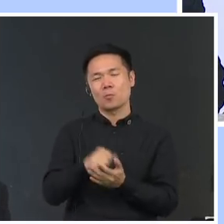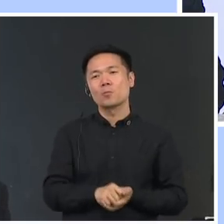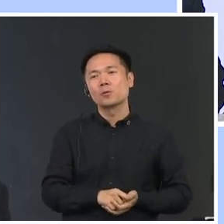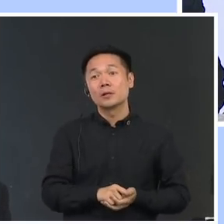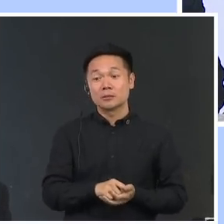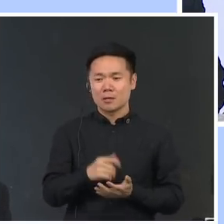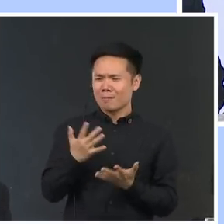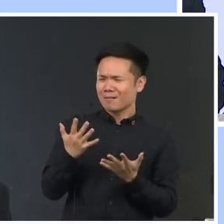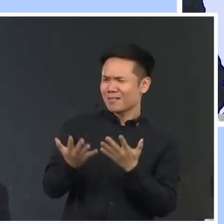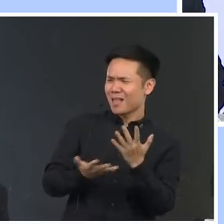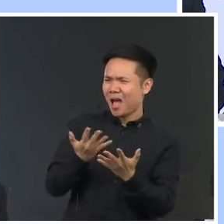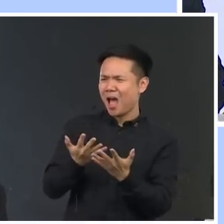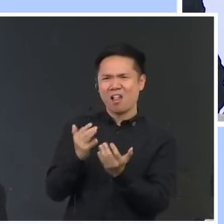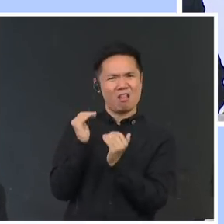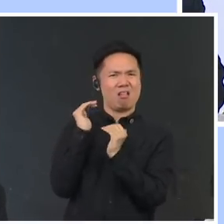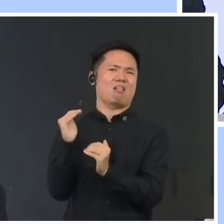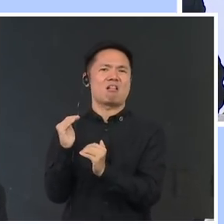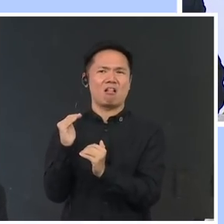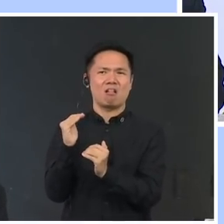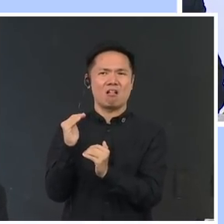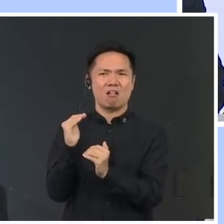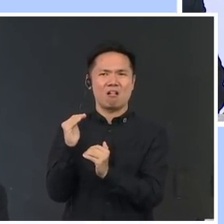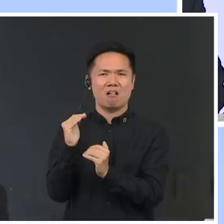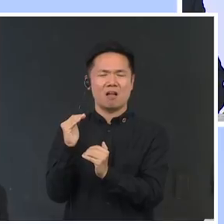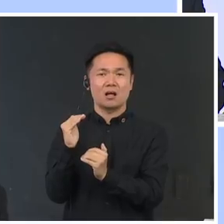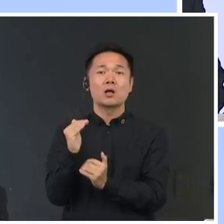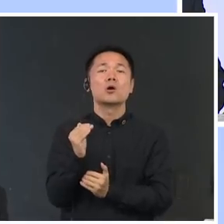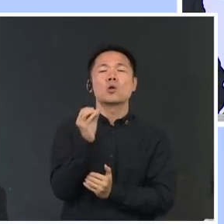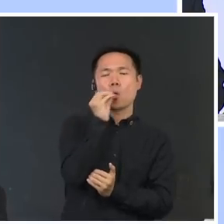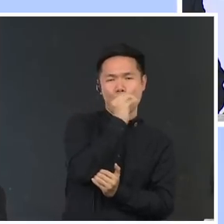sign language was eliminated from deaf education. In other words, the oral language was promoted.